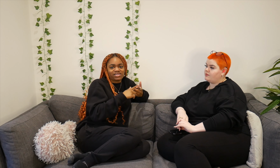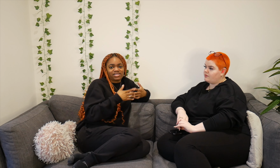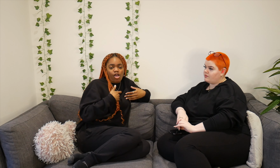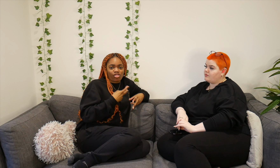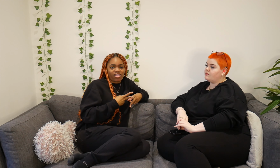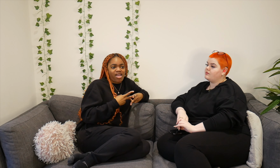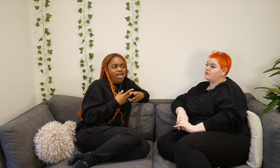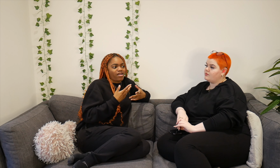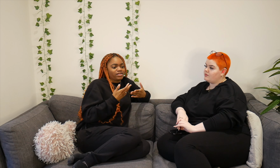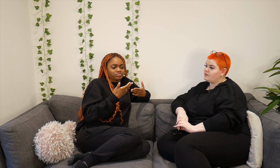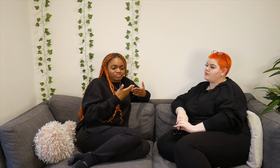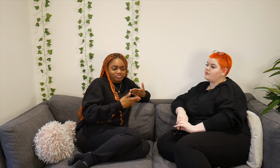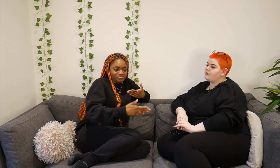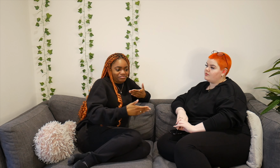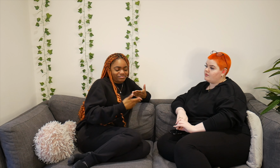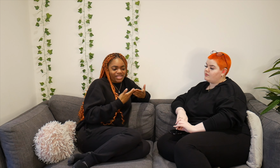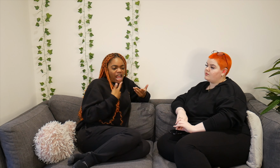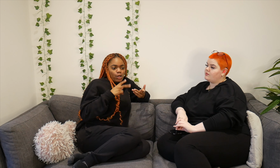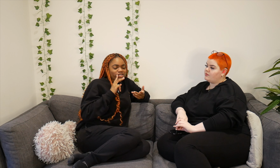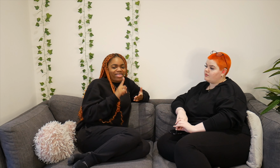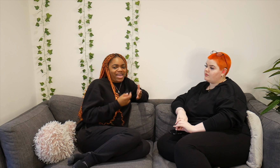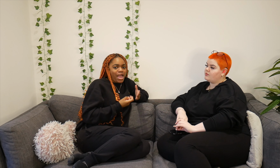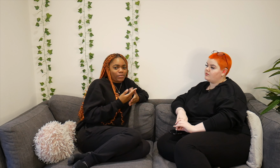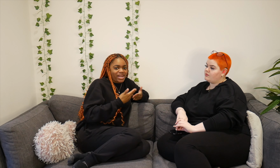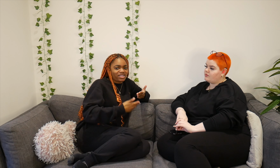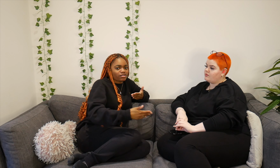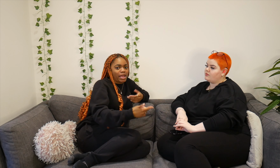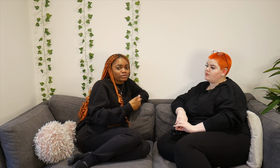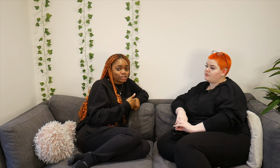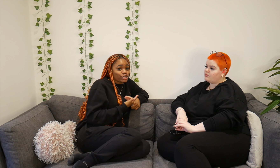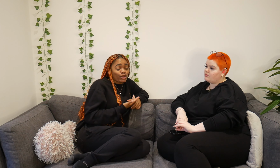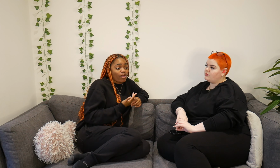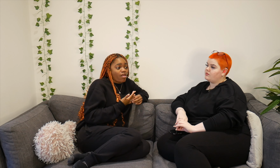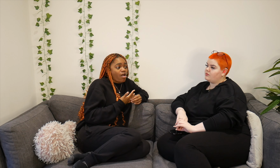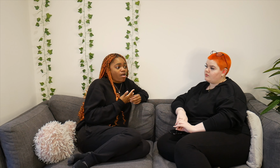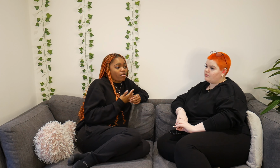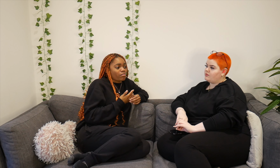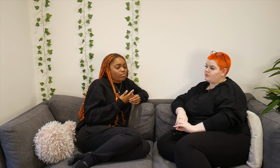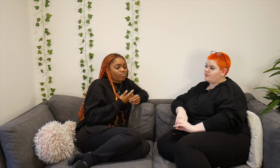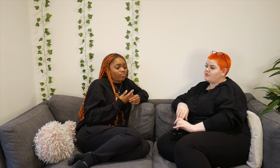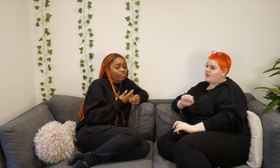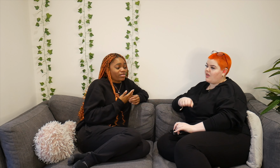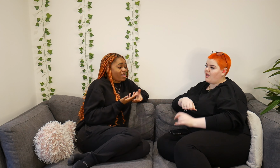healthcare in the long run, but I don't see that happening anytime soon, erm, yeah.